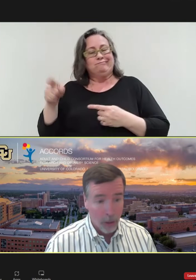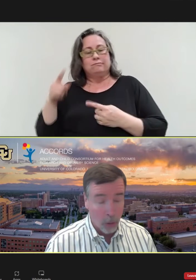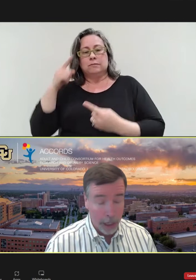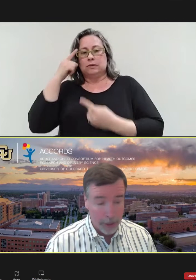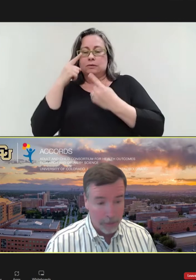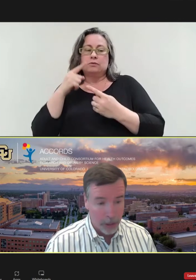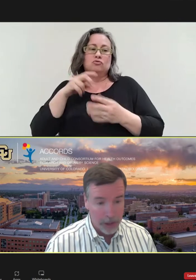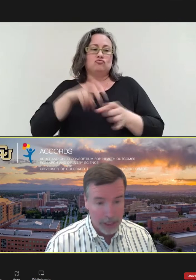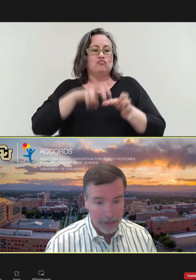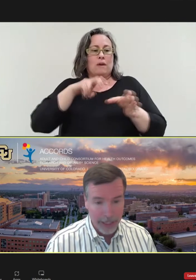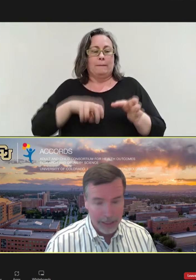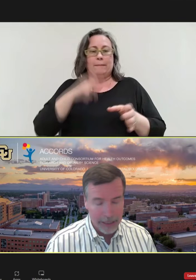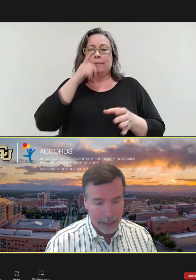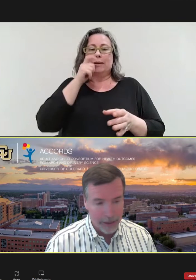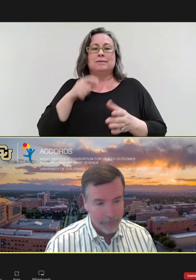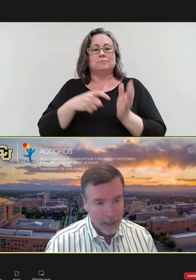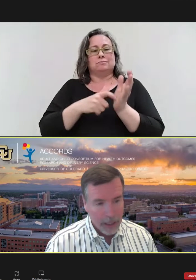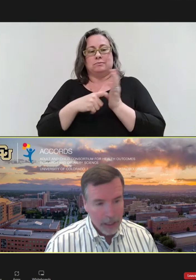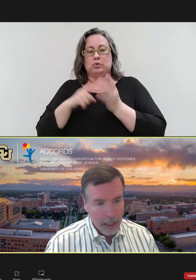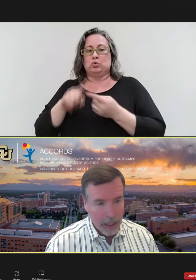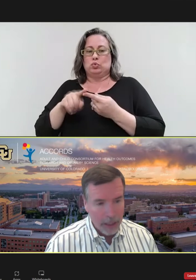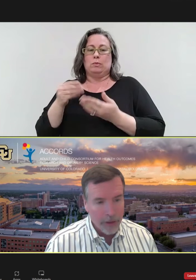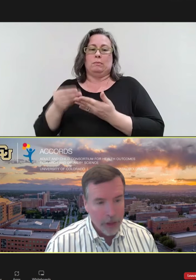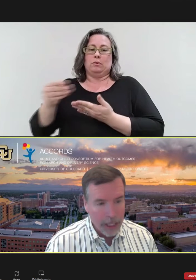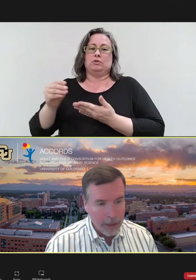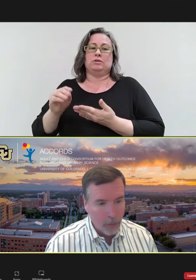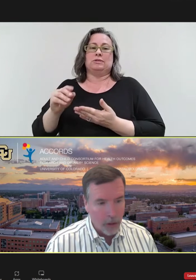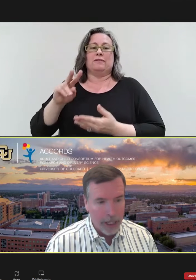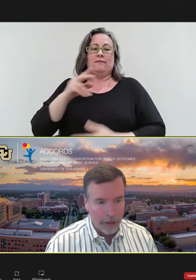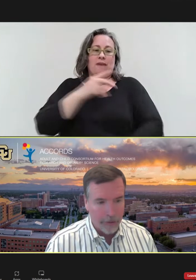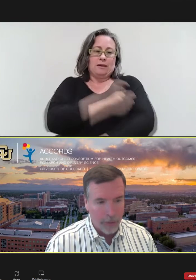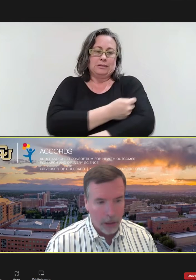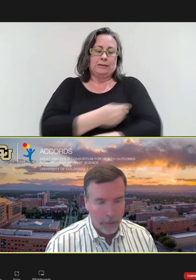requirement to purchase these vaccines. Another thing that we're hearing from,